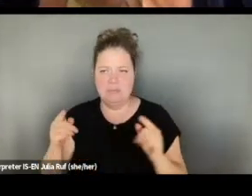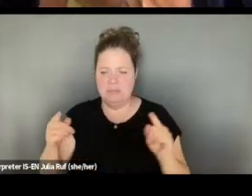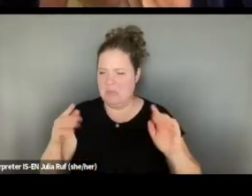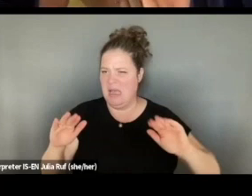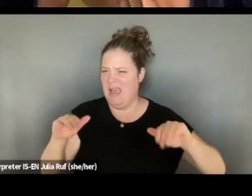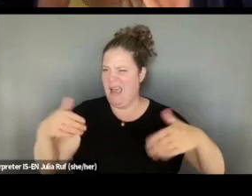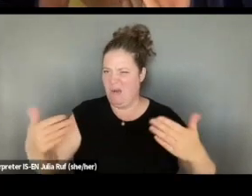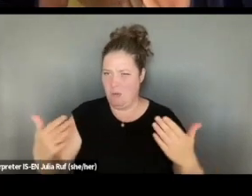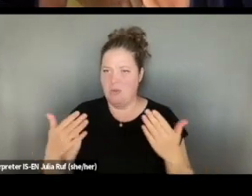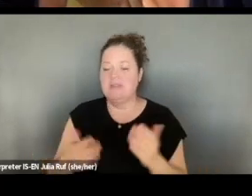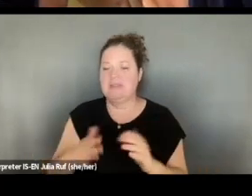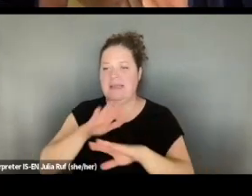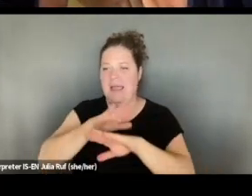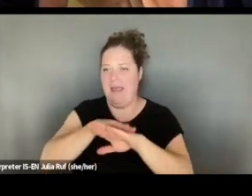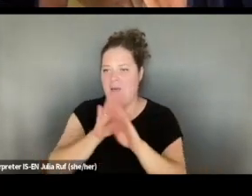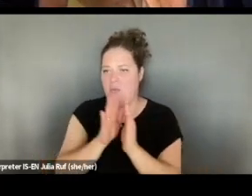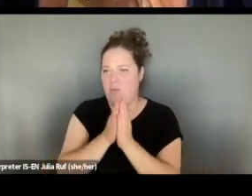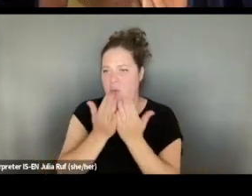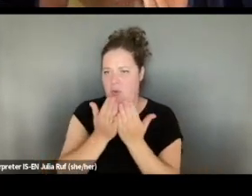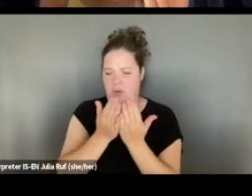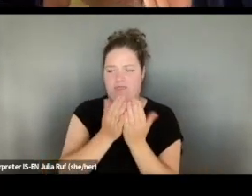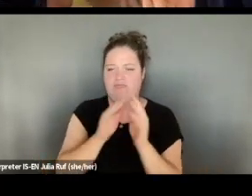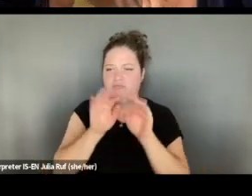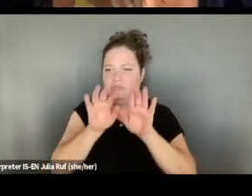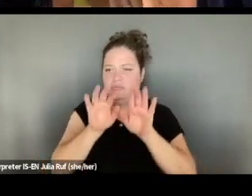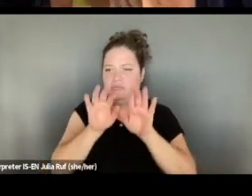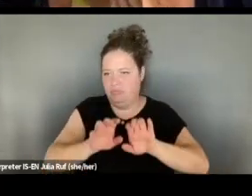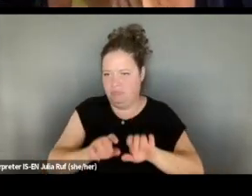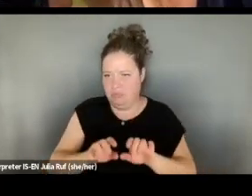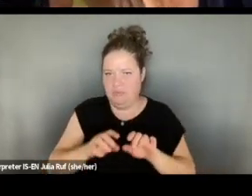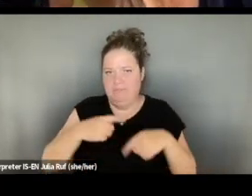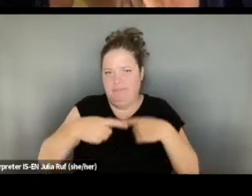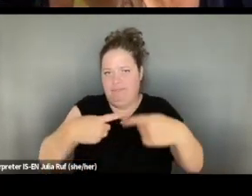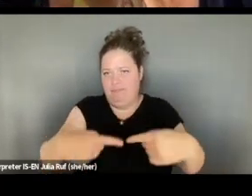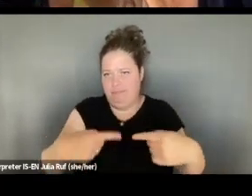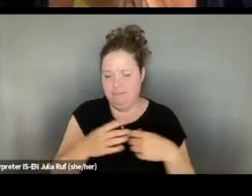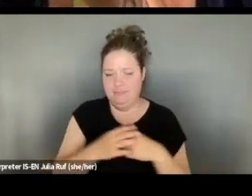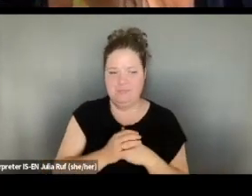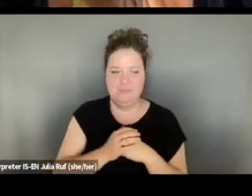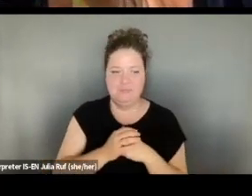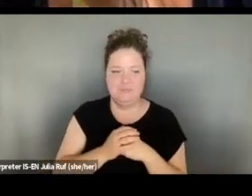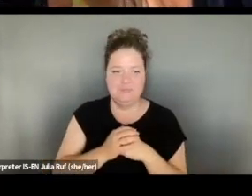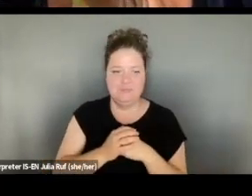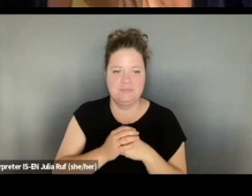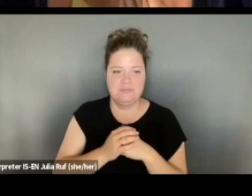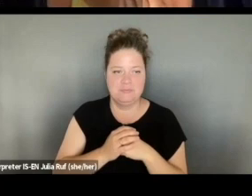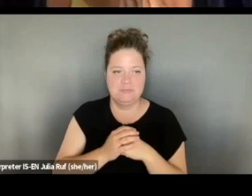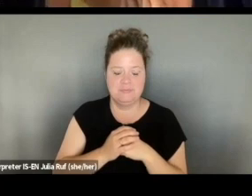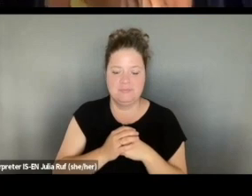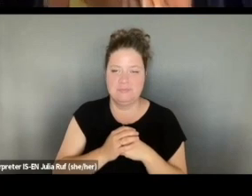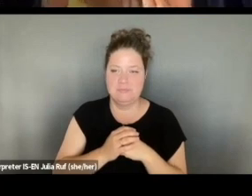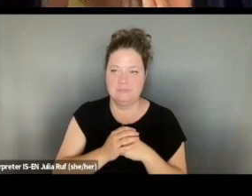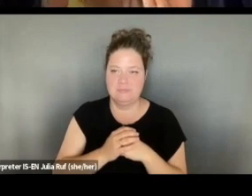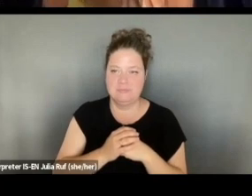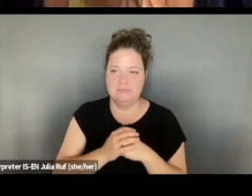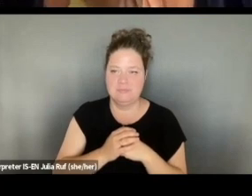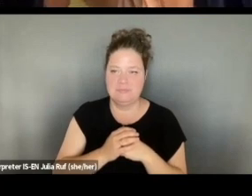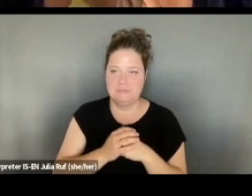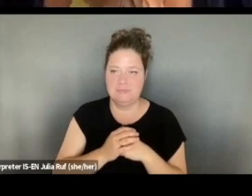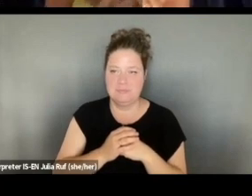used. And as we have heard, to promote it to the users and so on. And I think, also, quite a lot in this project is really